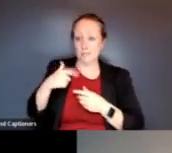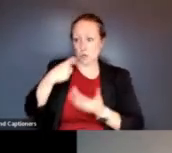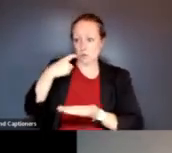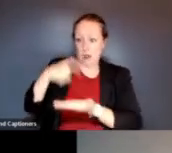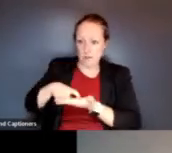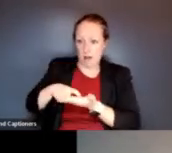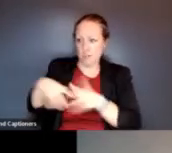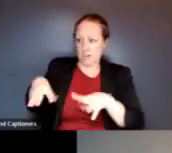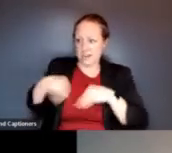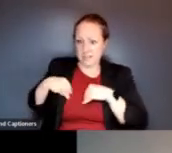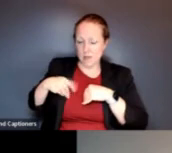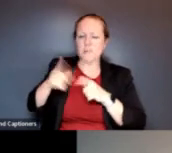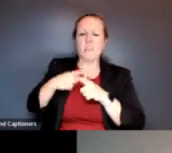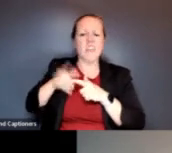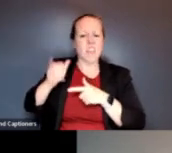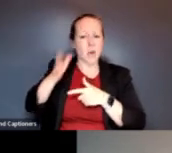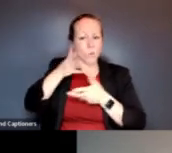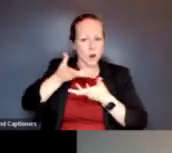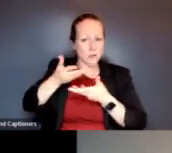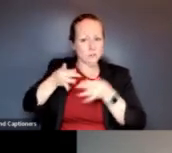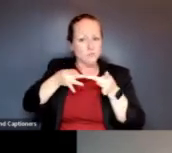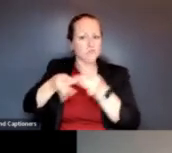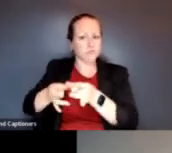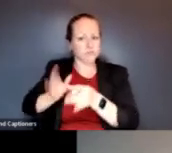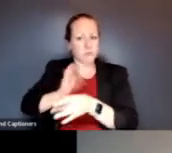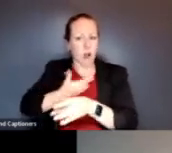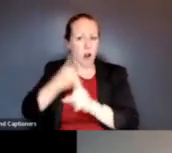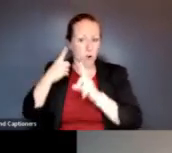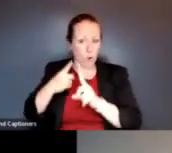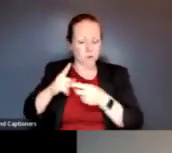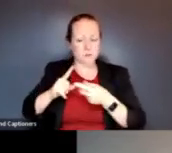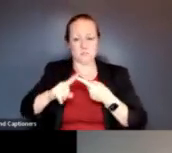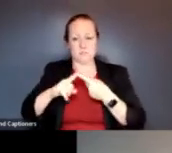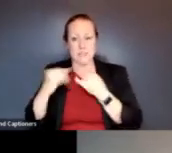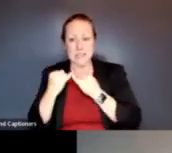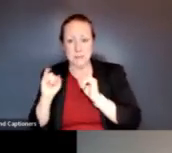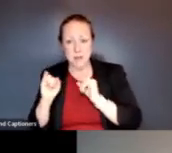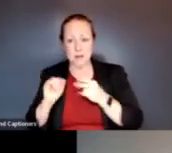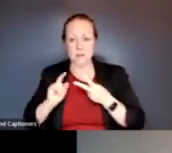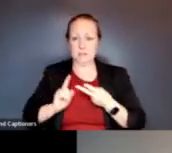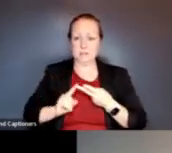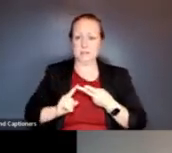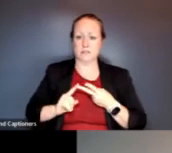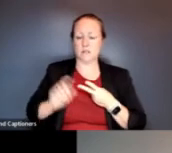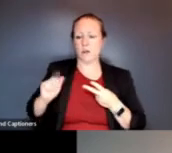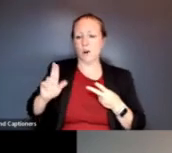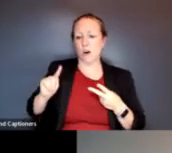our goal, which is independence, autonomy, and a better a better